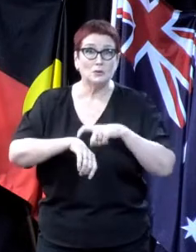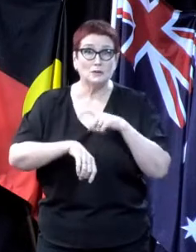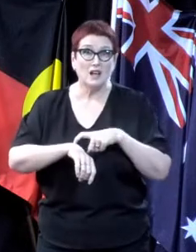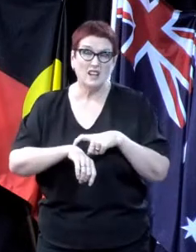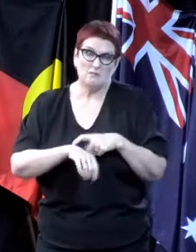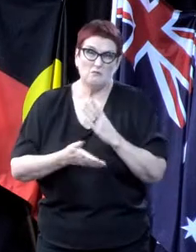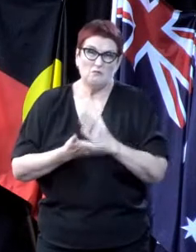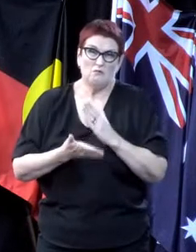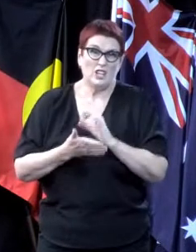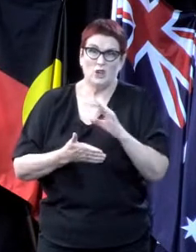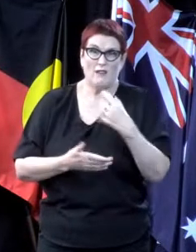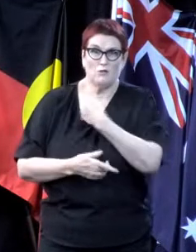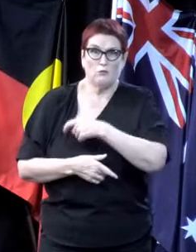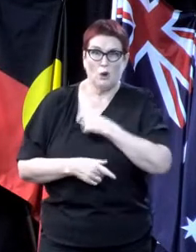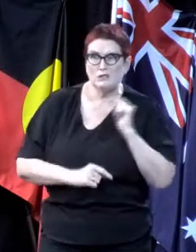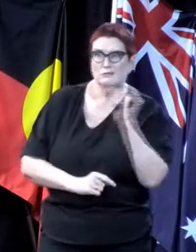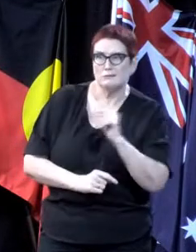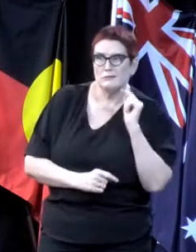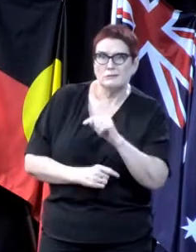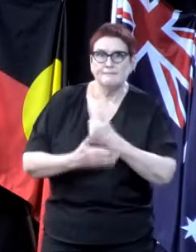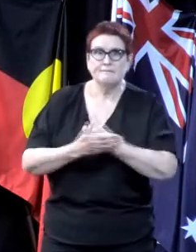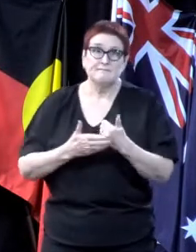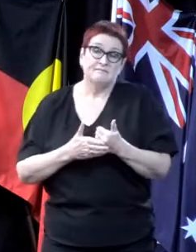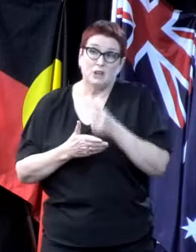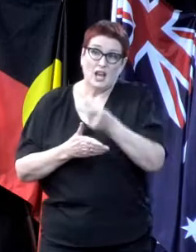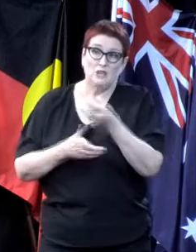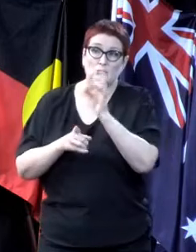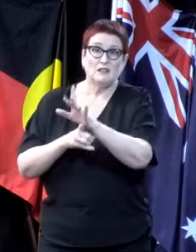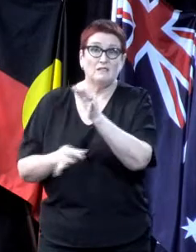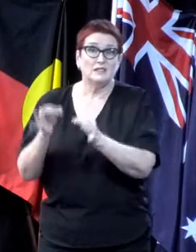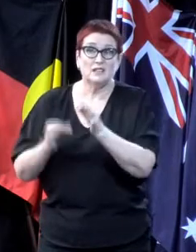on behalf of anybody. You can come if you want to come, and you don't have to if you don't want to.